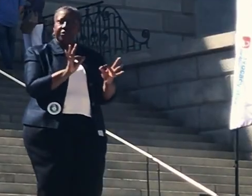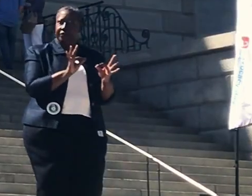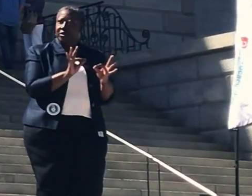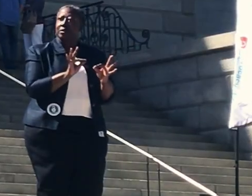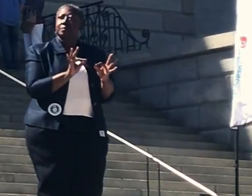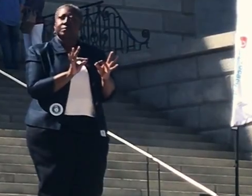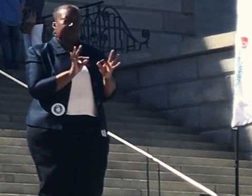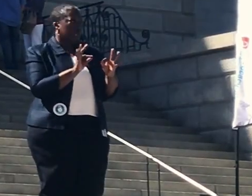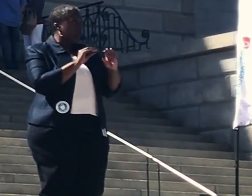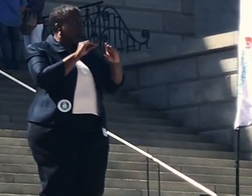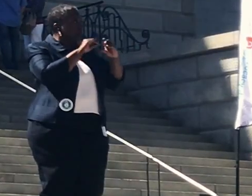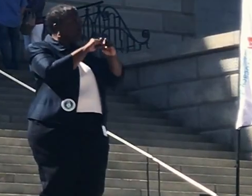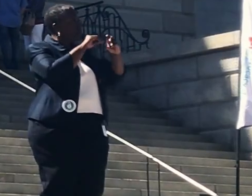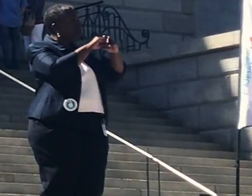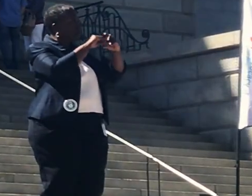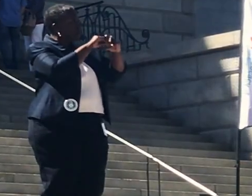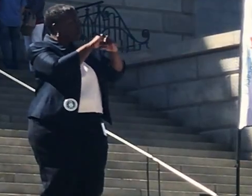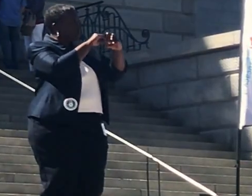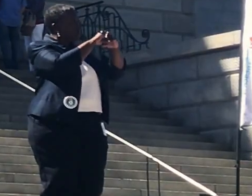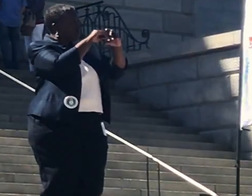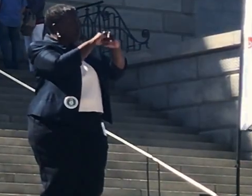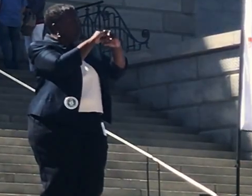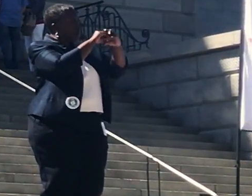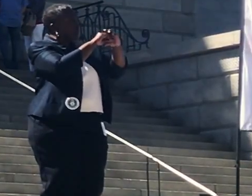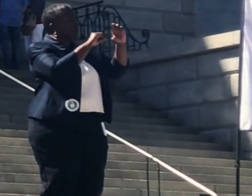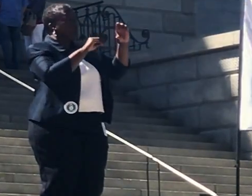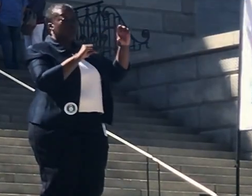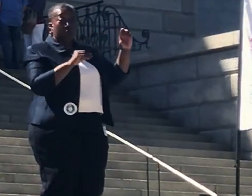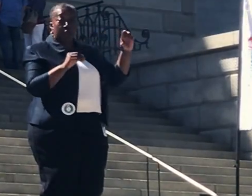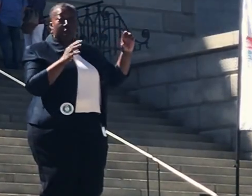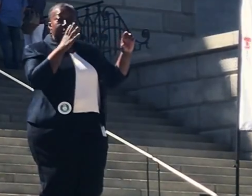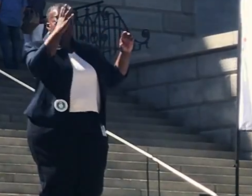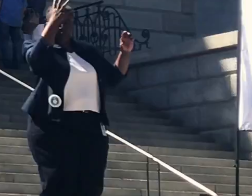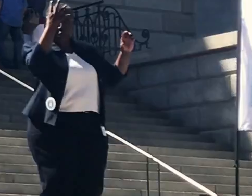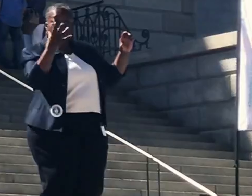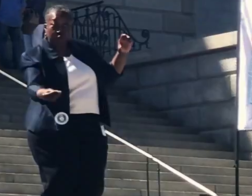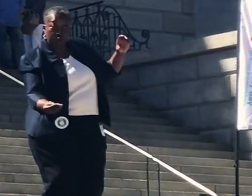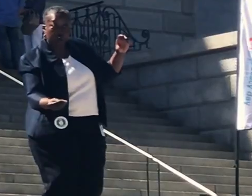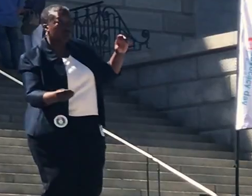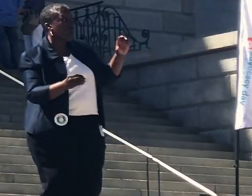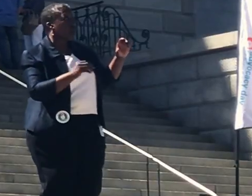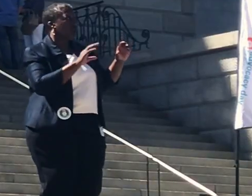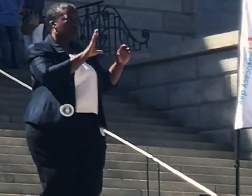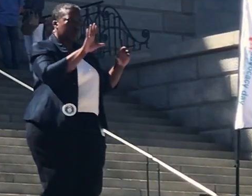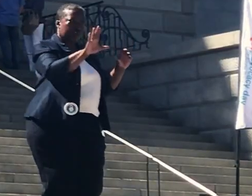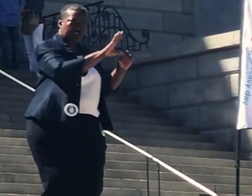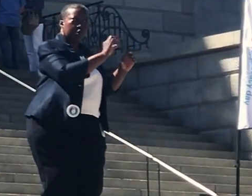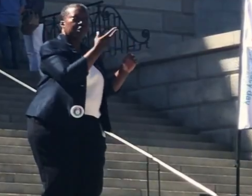You can put money in this plan, then long after you're gone, it'll help your child be able to live a better life.